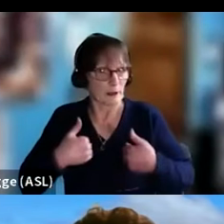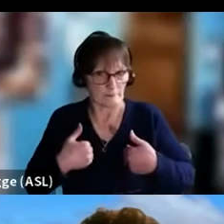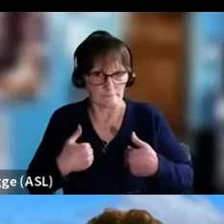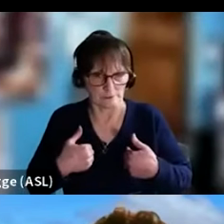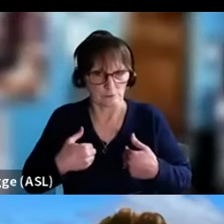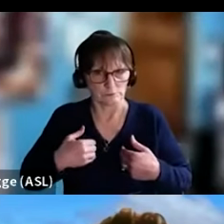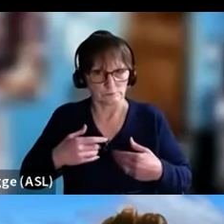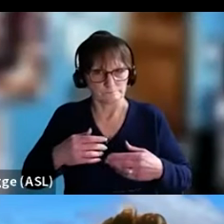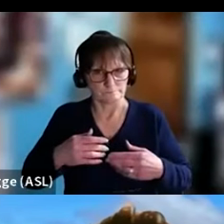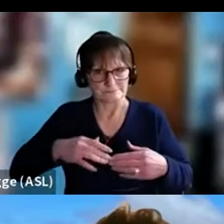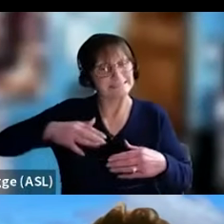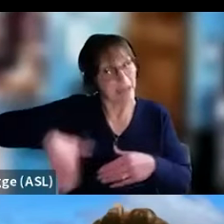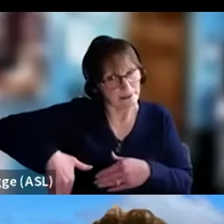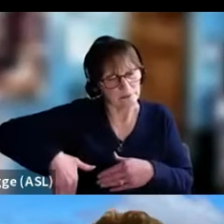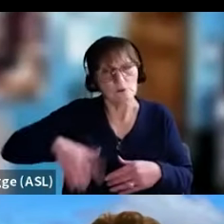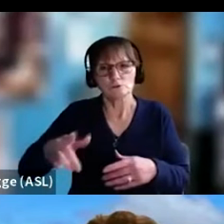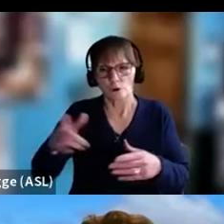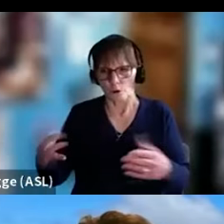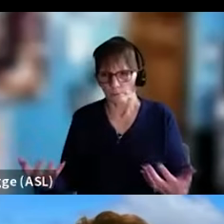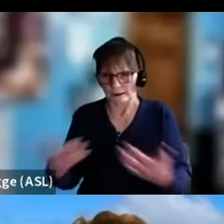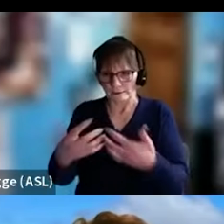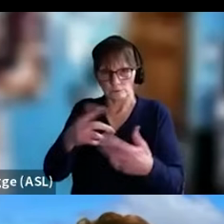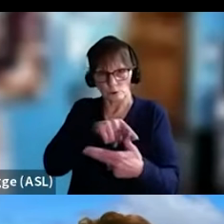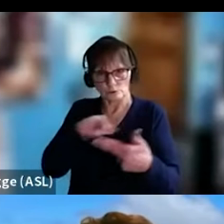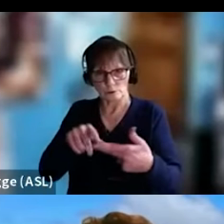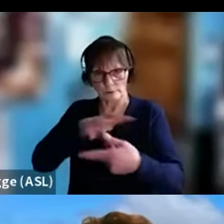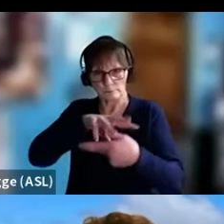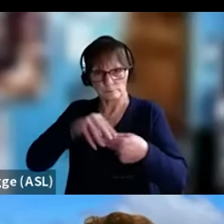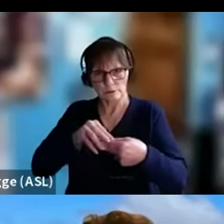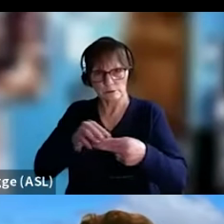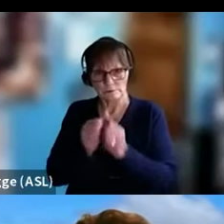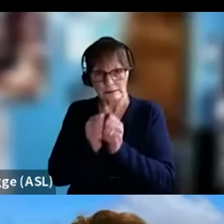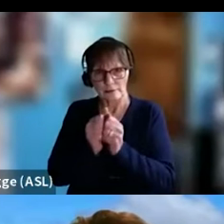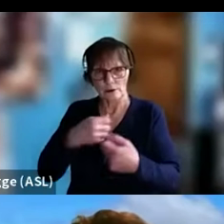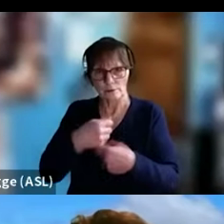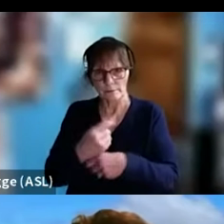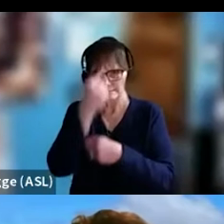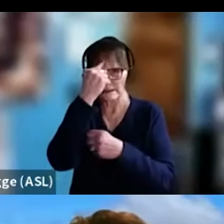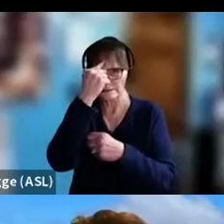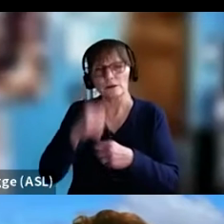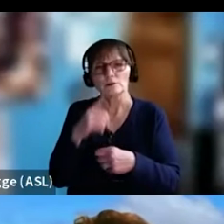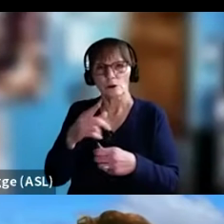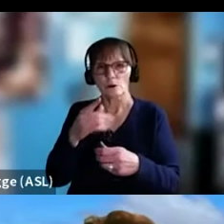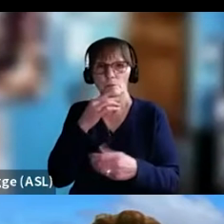So bringing all of those three together I think makes a lot of sense. And I just wanna add, like this morning I was in a conversation